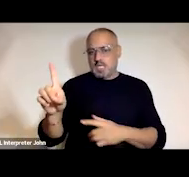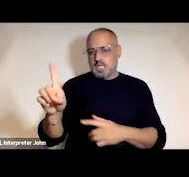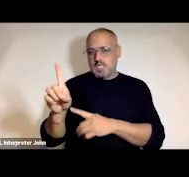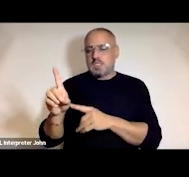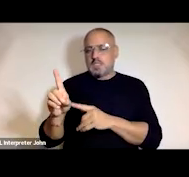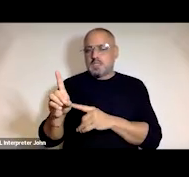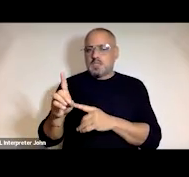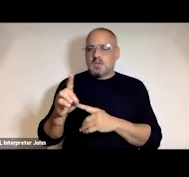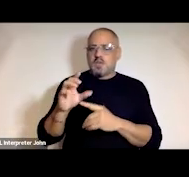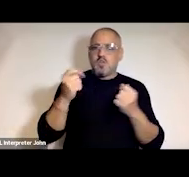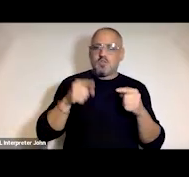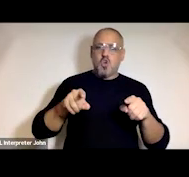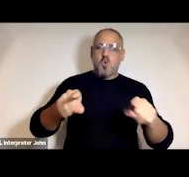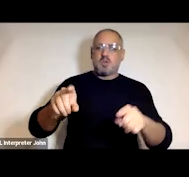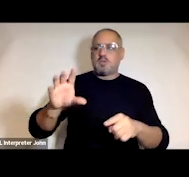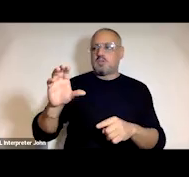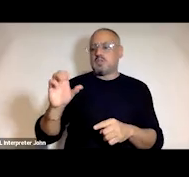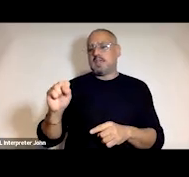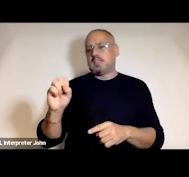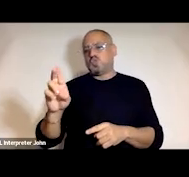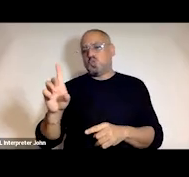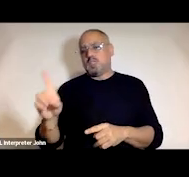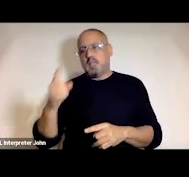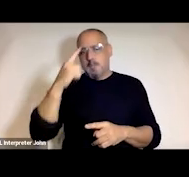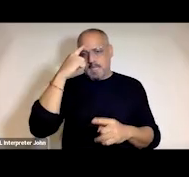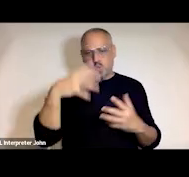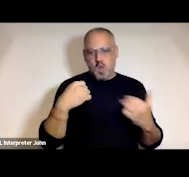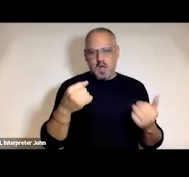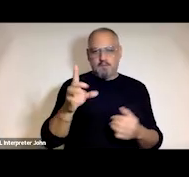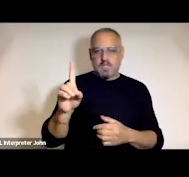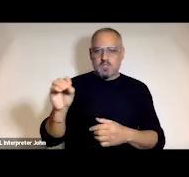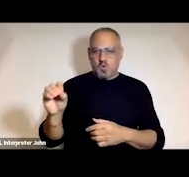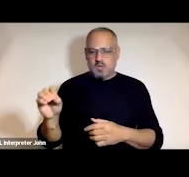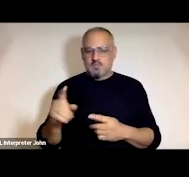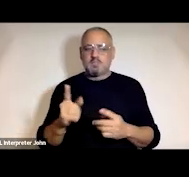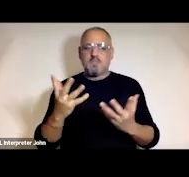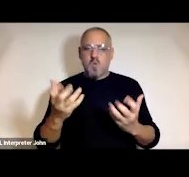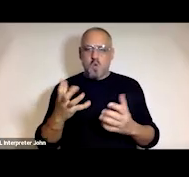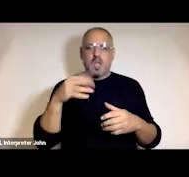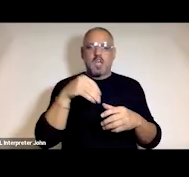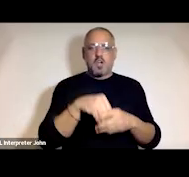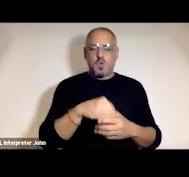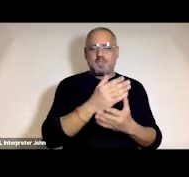or a co-occurring substance use and mental health disorder, you would wanna include this section as well.